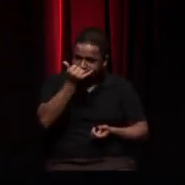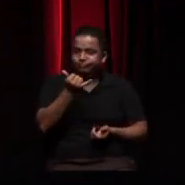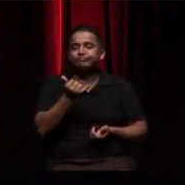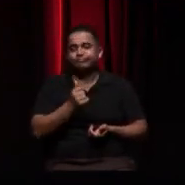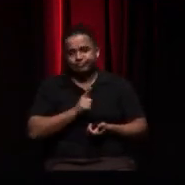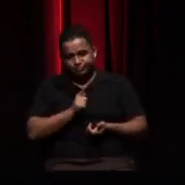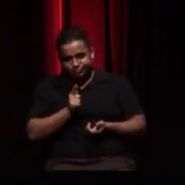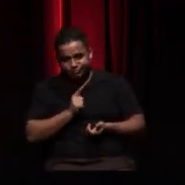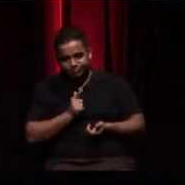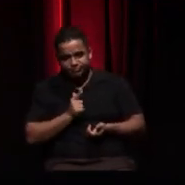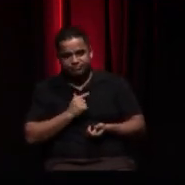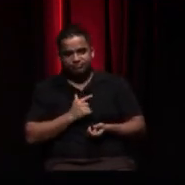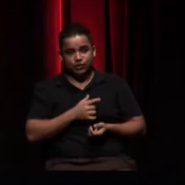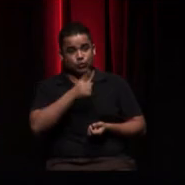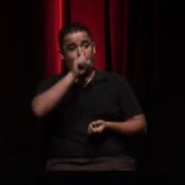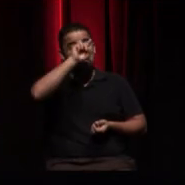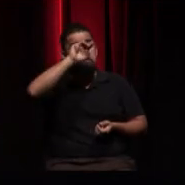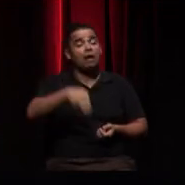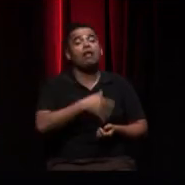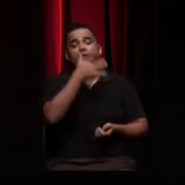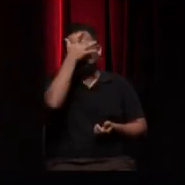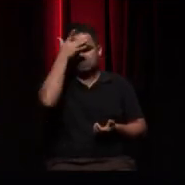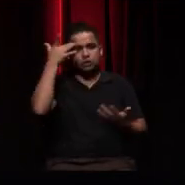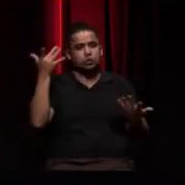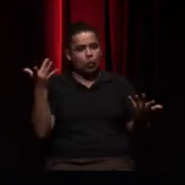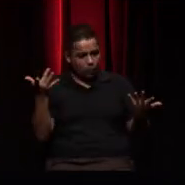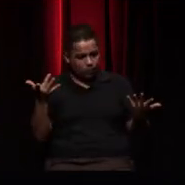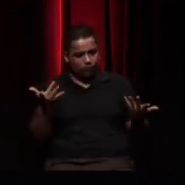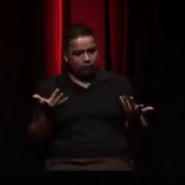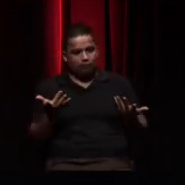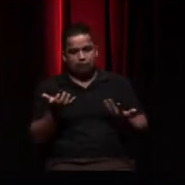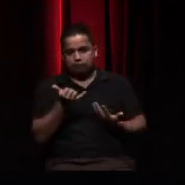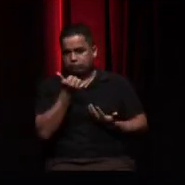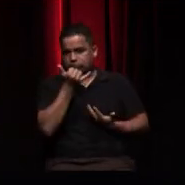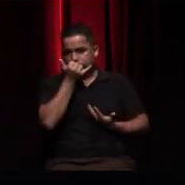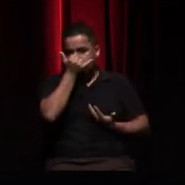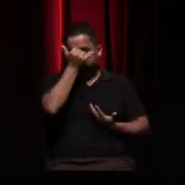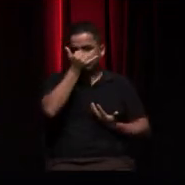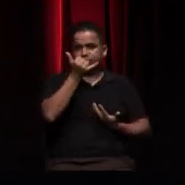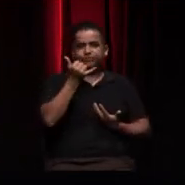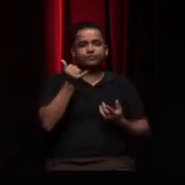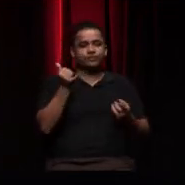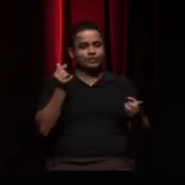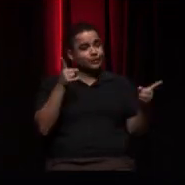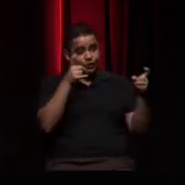more than a million people, they are very difficult to fix.